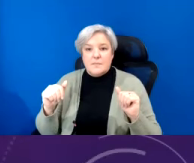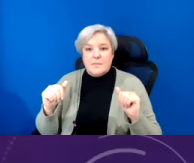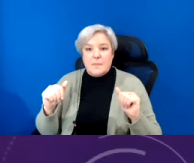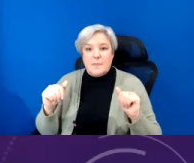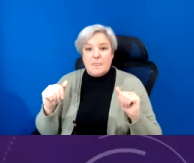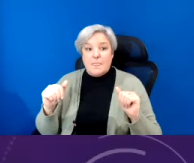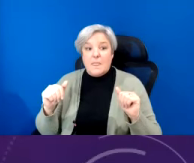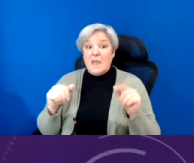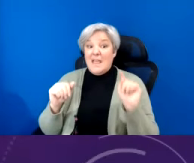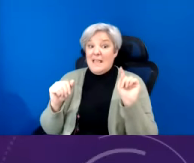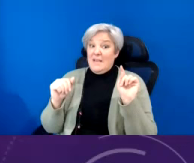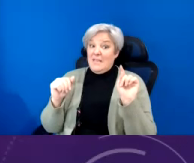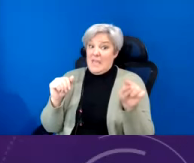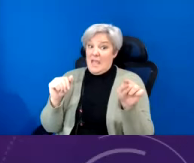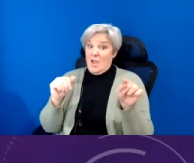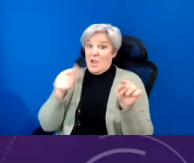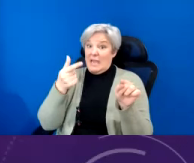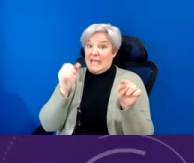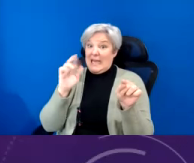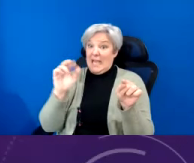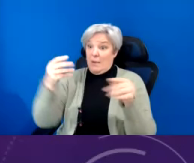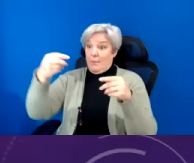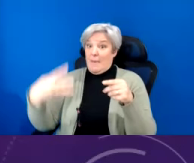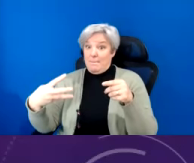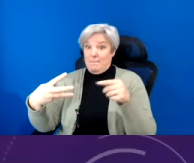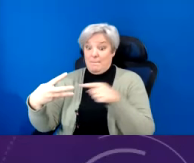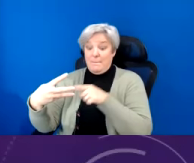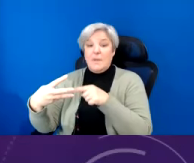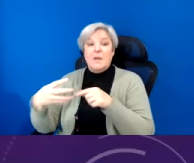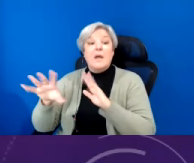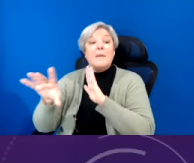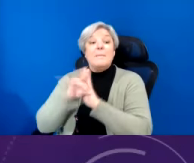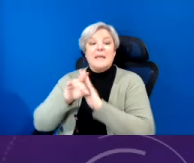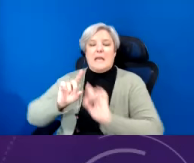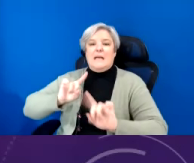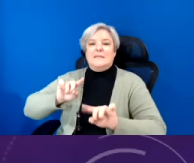And from here, from the dropdown menu, you want to select the attendance report.